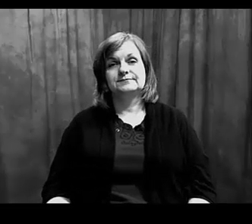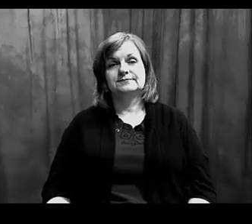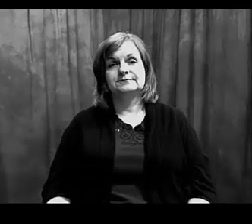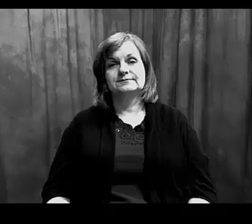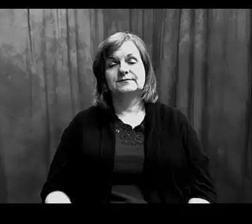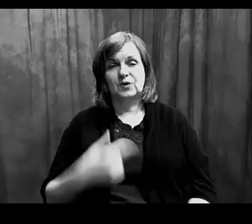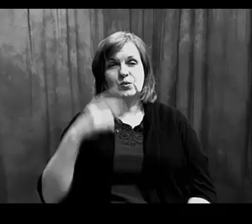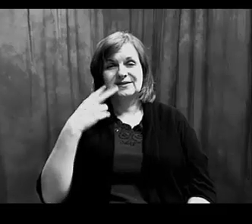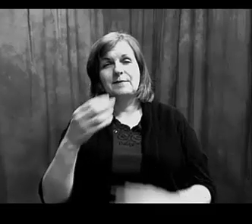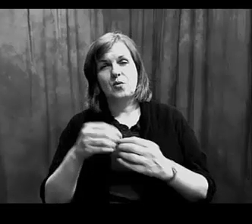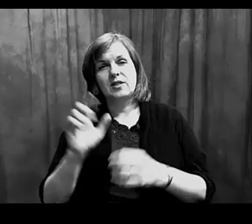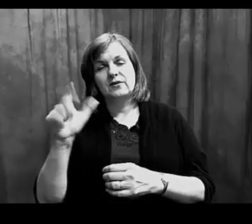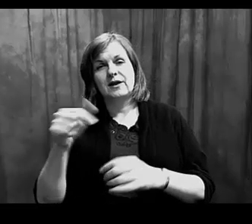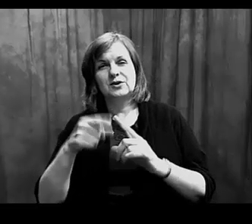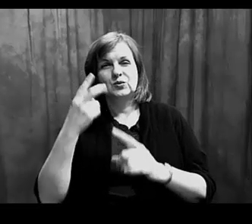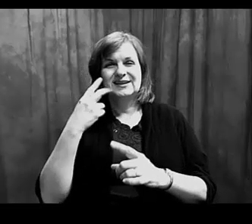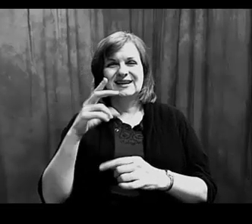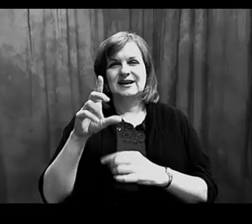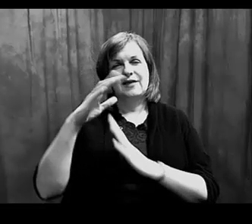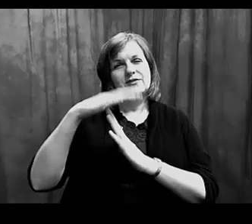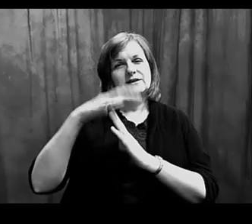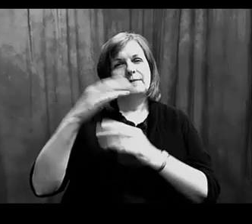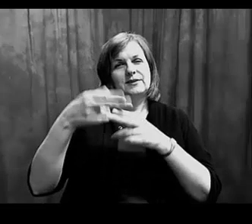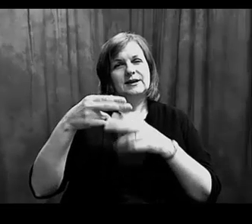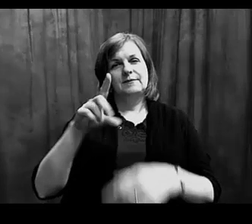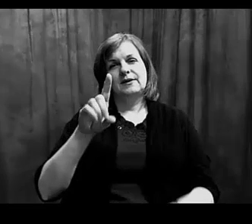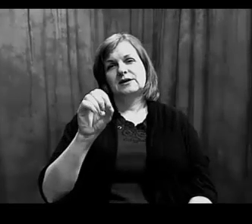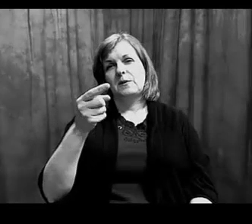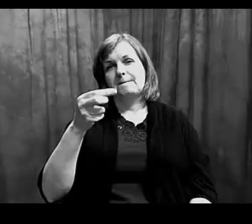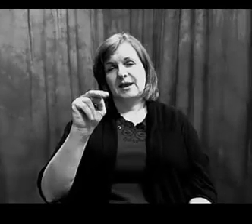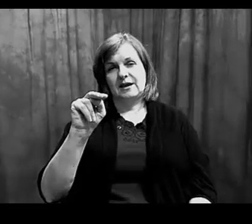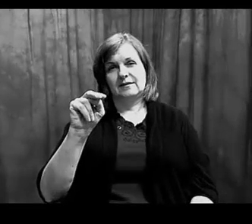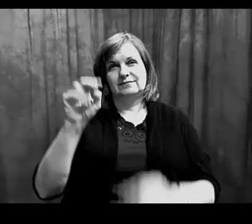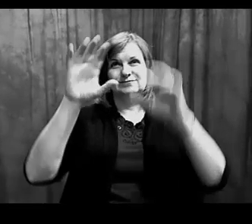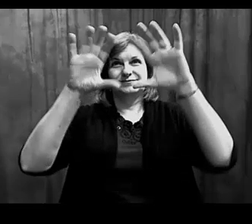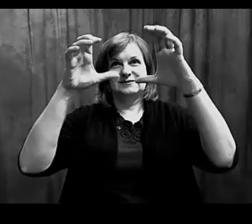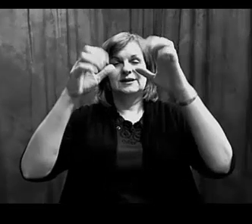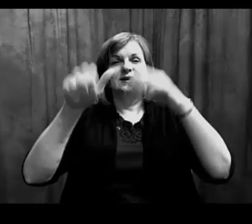eukaryotes you're more familiar with we talked about these before